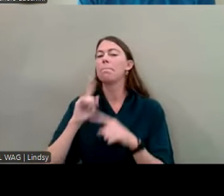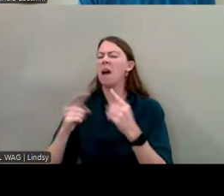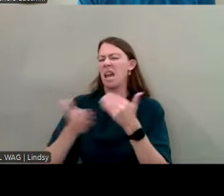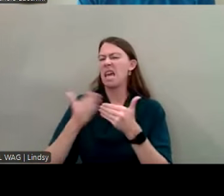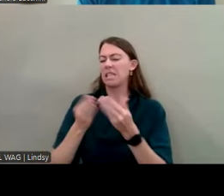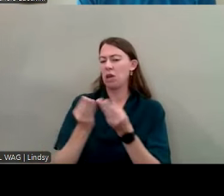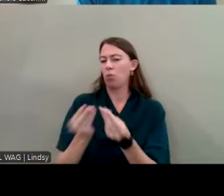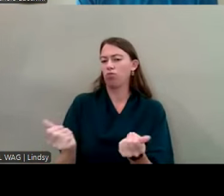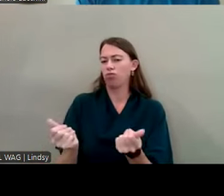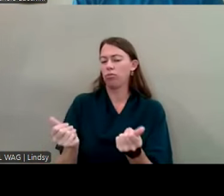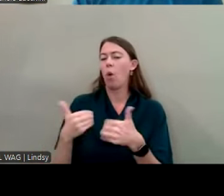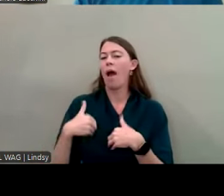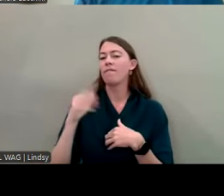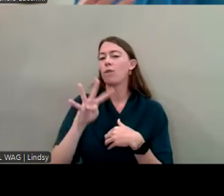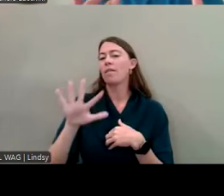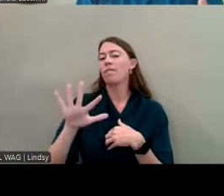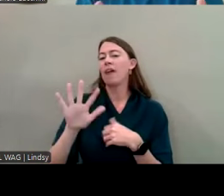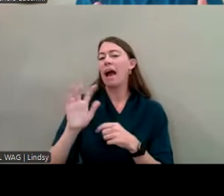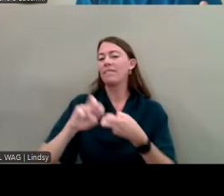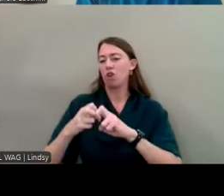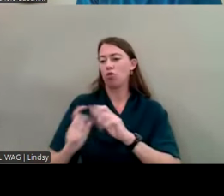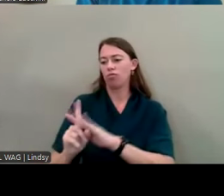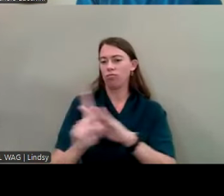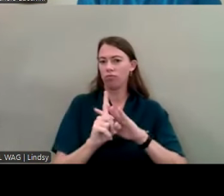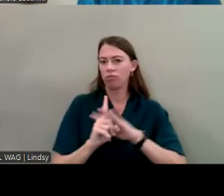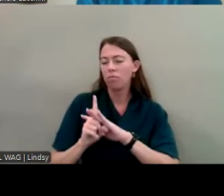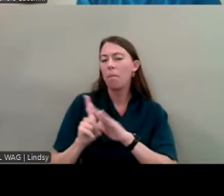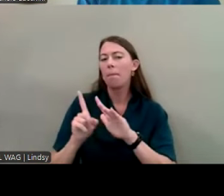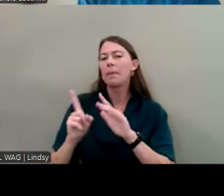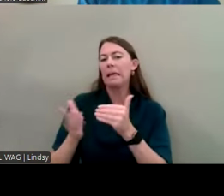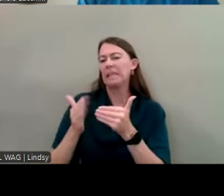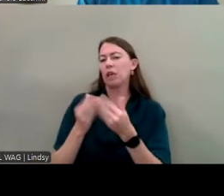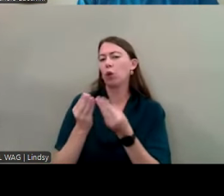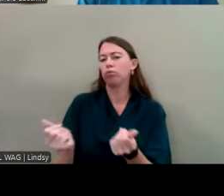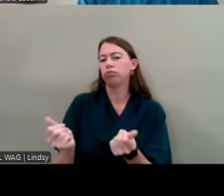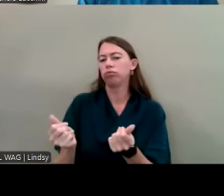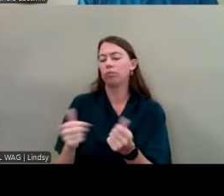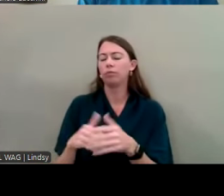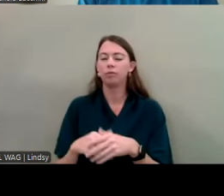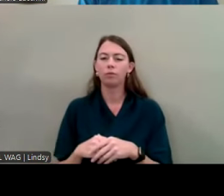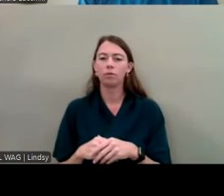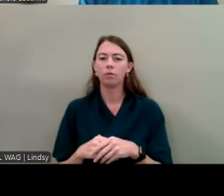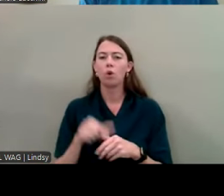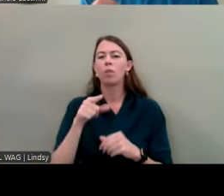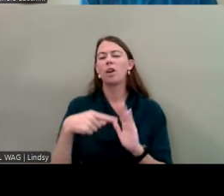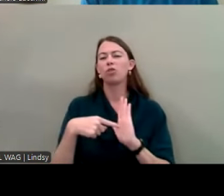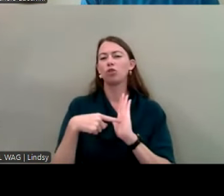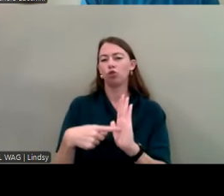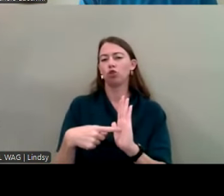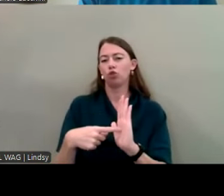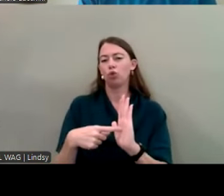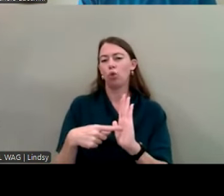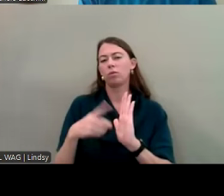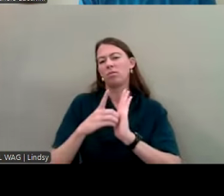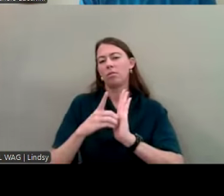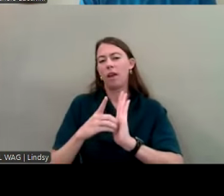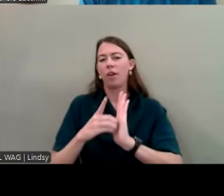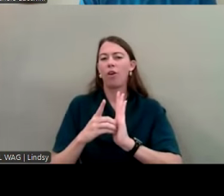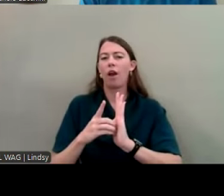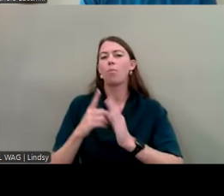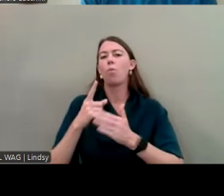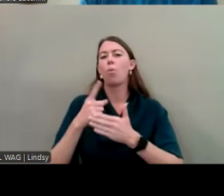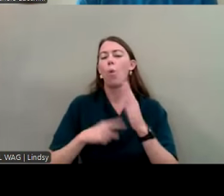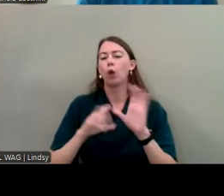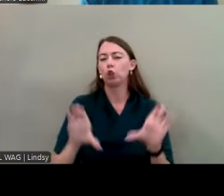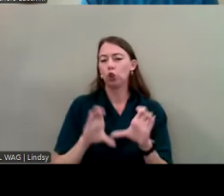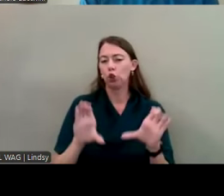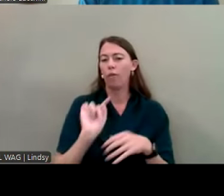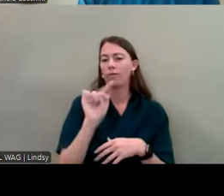issues. It represents a quick tool to determine what's the first target for the team to remediate.